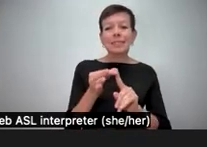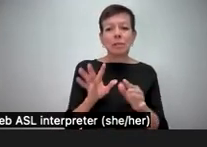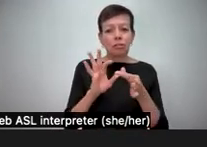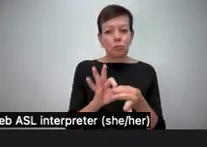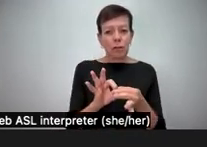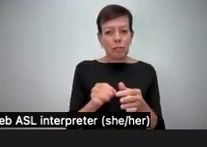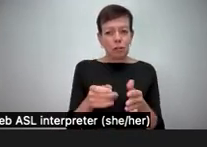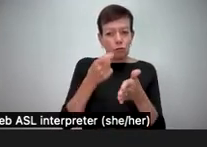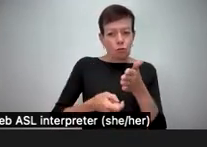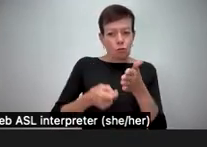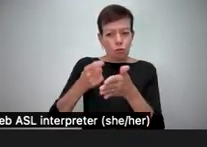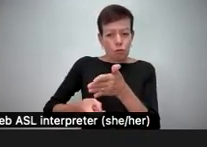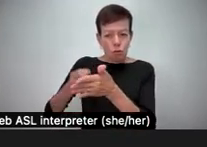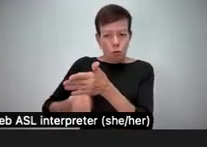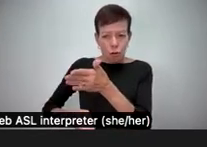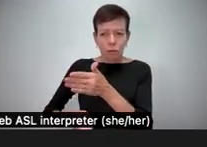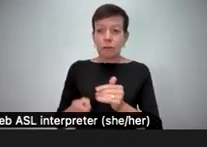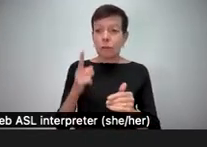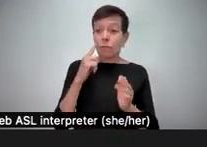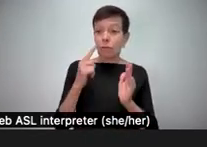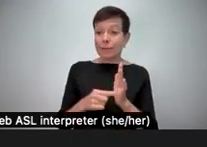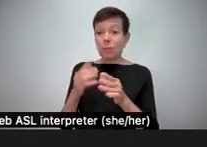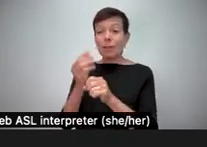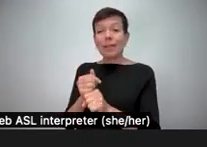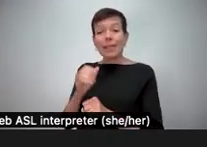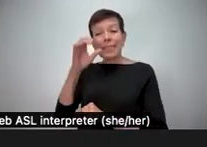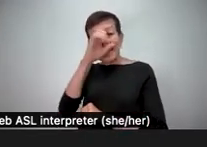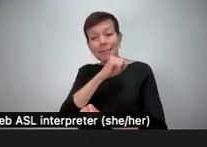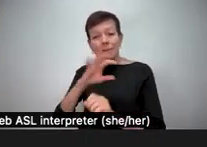work or materials that you're going to need to complete your project.